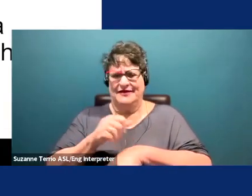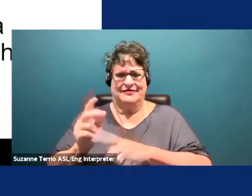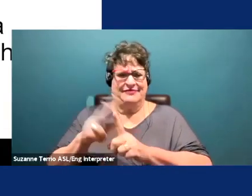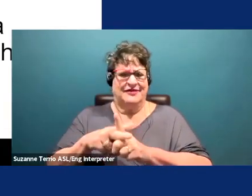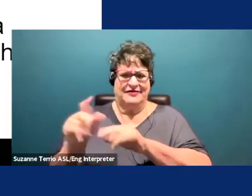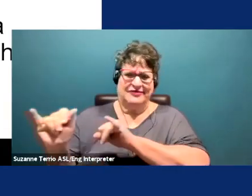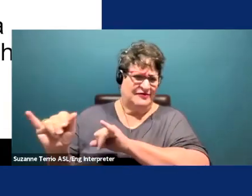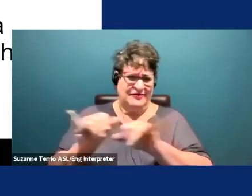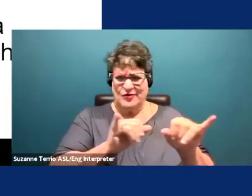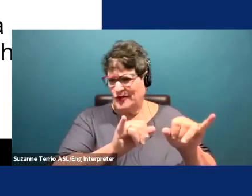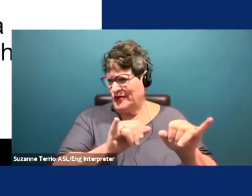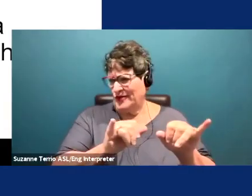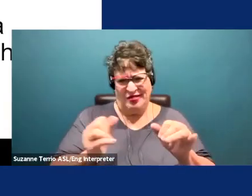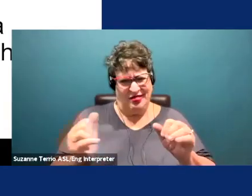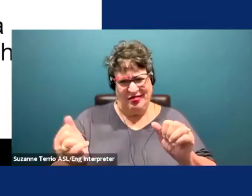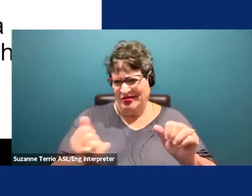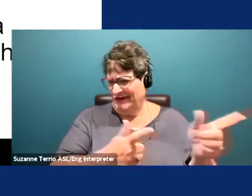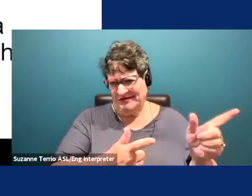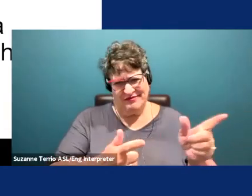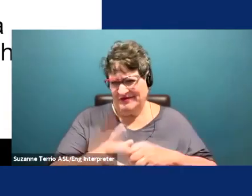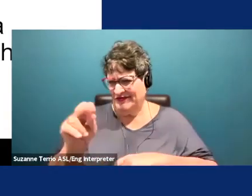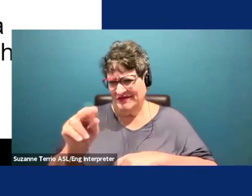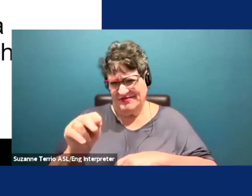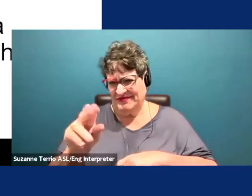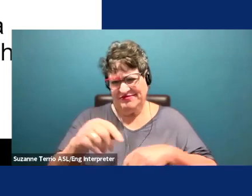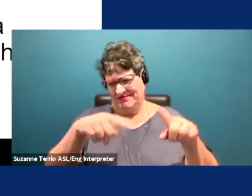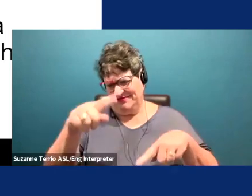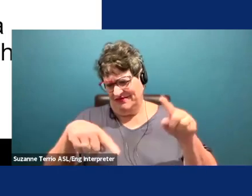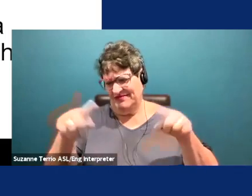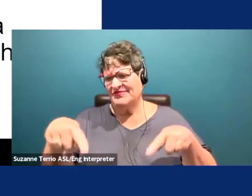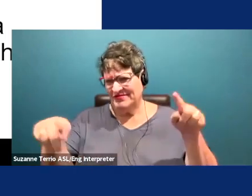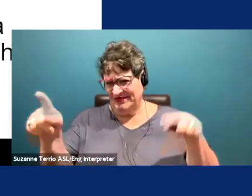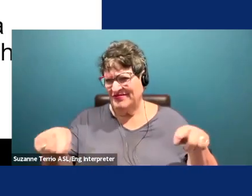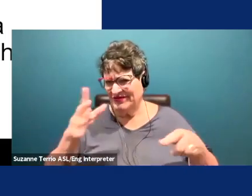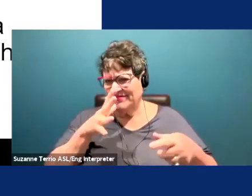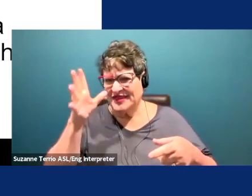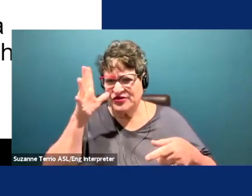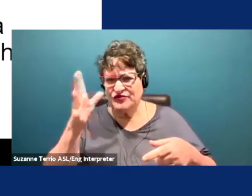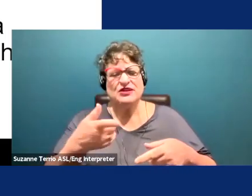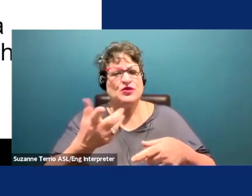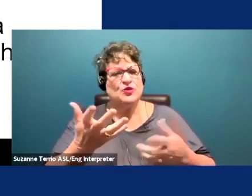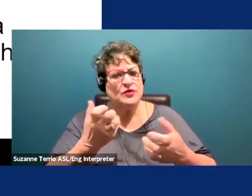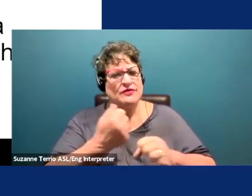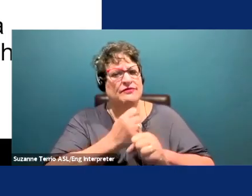your way and has that diagnosis. And you want to ensure that courts and CPS are also ensuring that they're